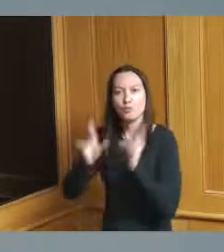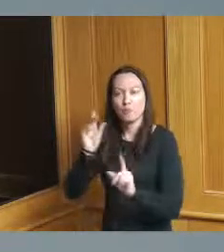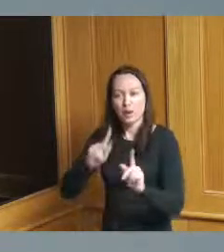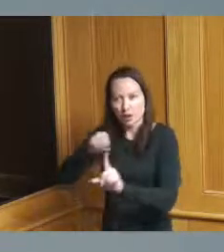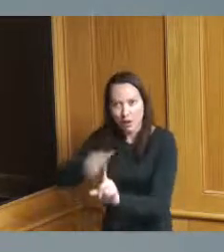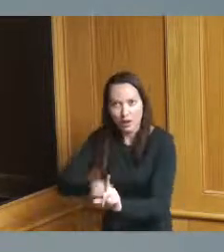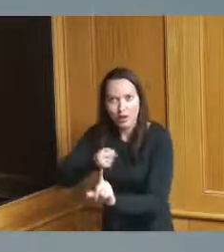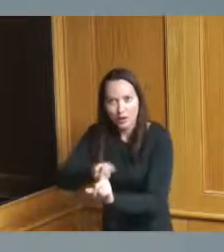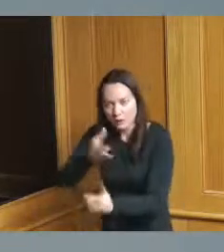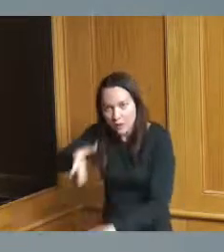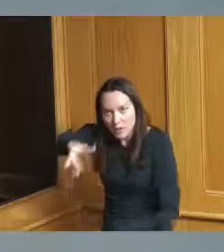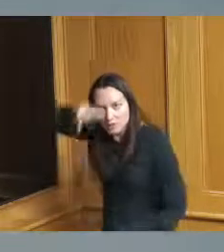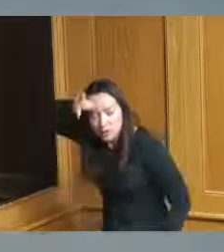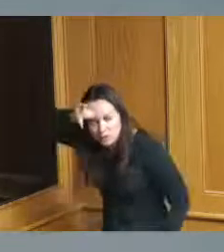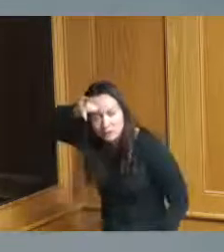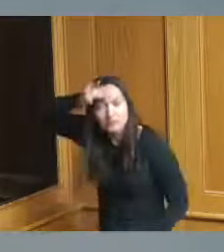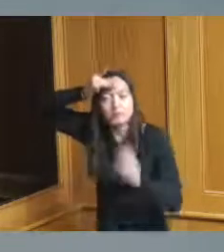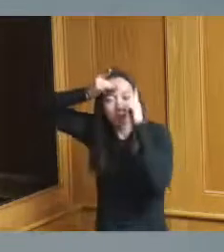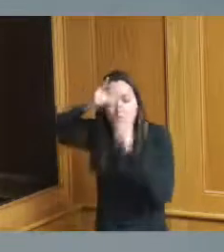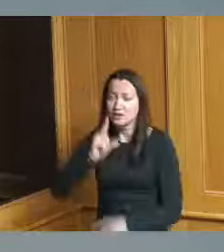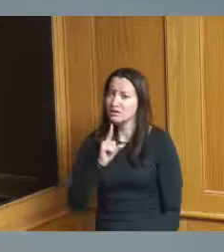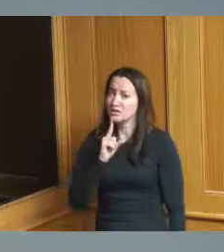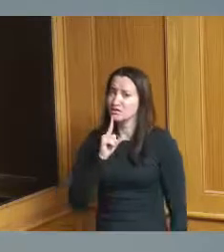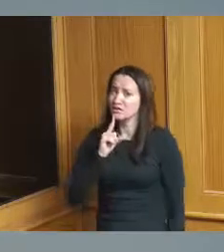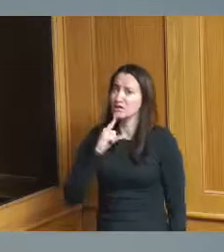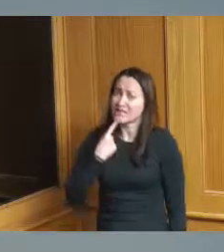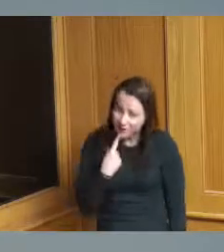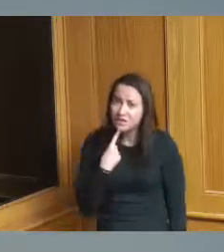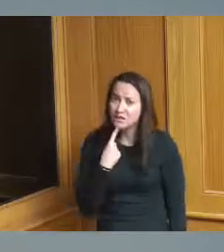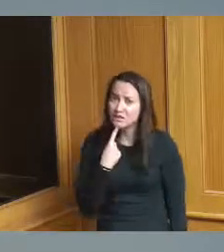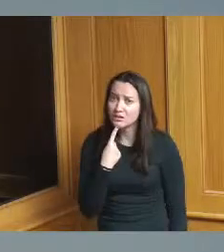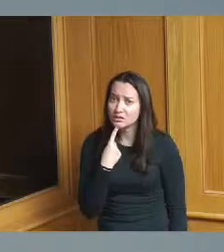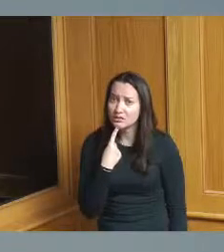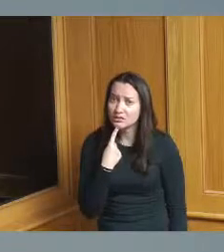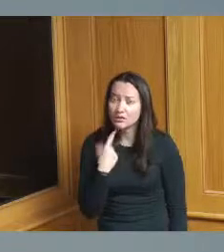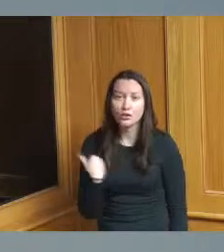throughout the community that this is serious and that this is something that we need to take every